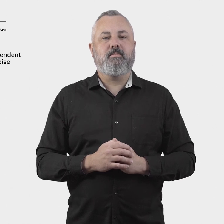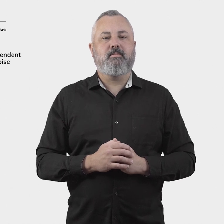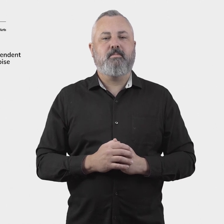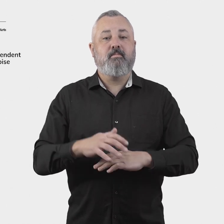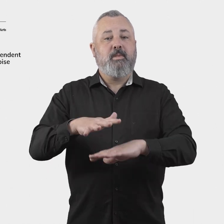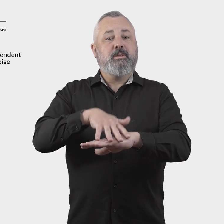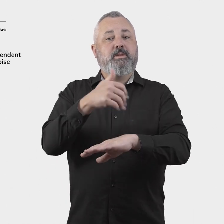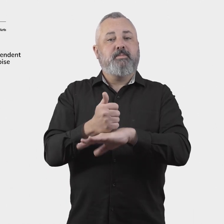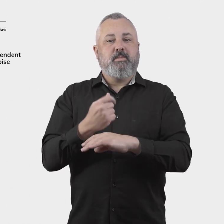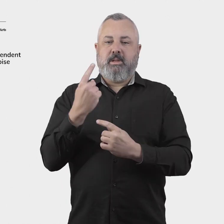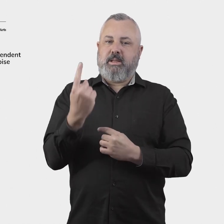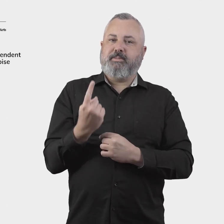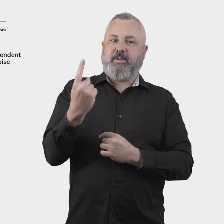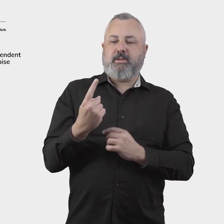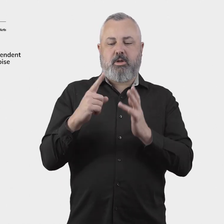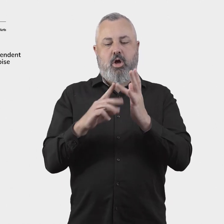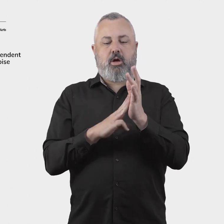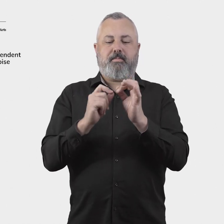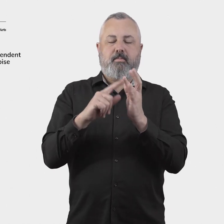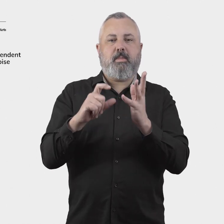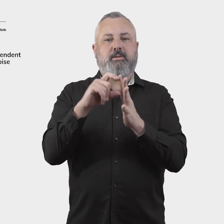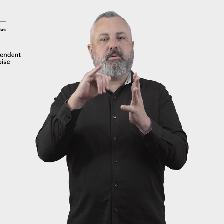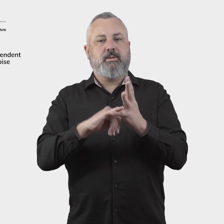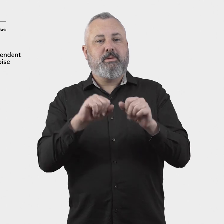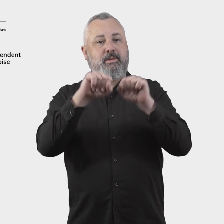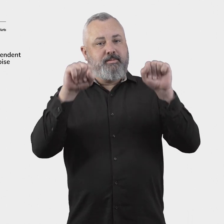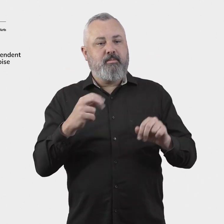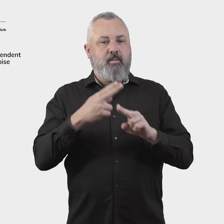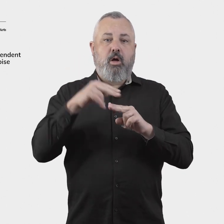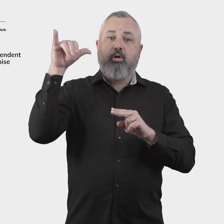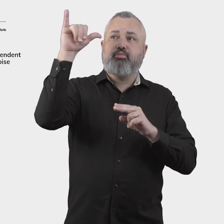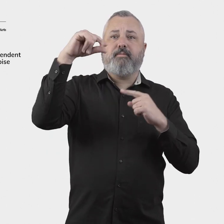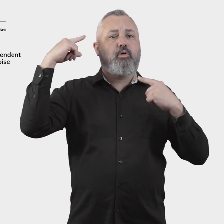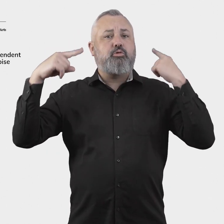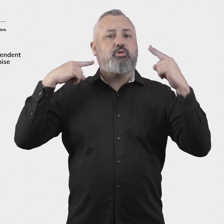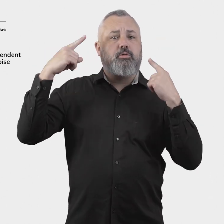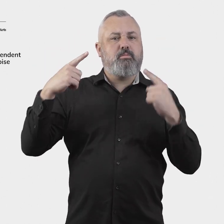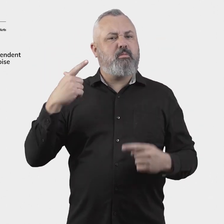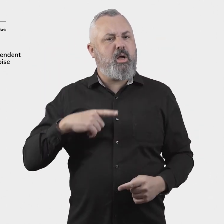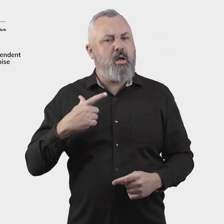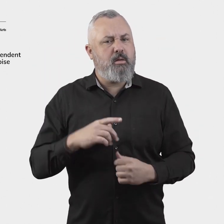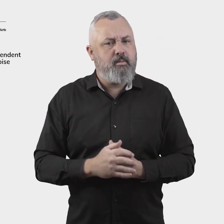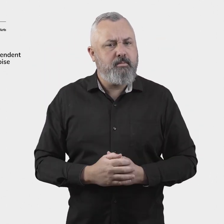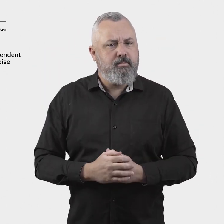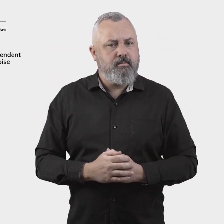Decision to establish an independent ombuds scheme for aircraft noise